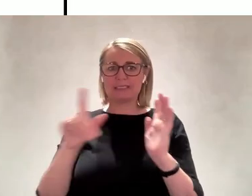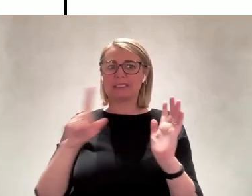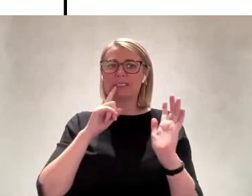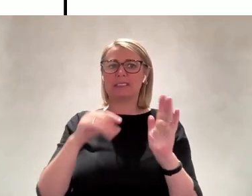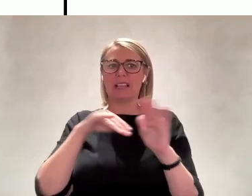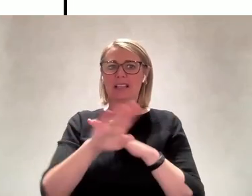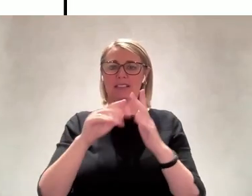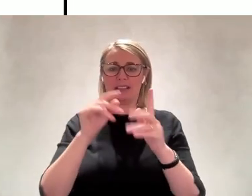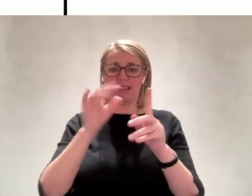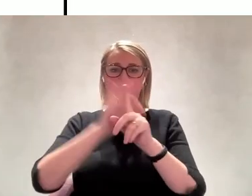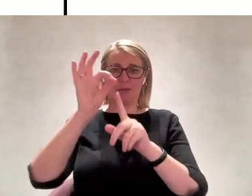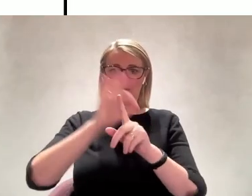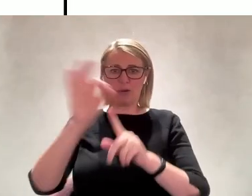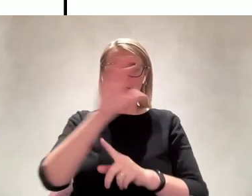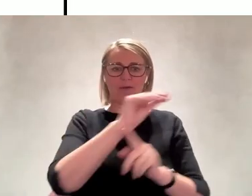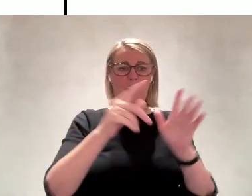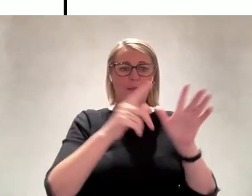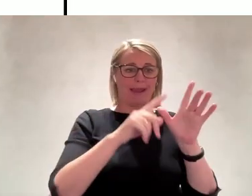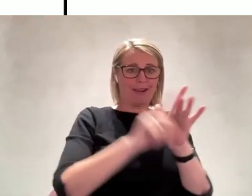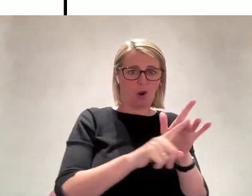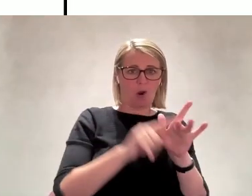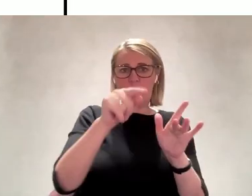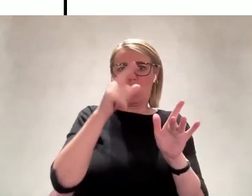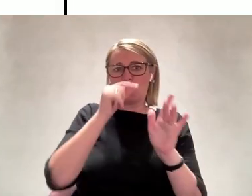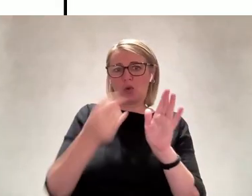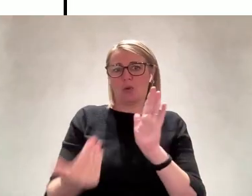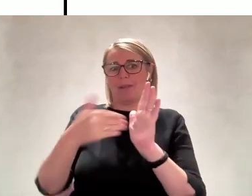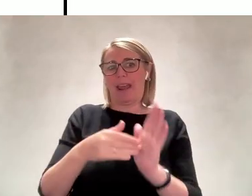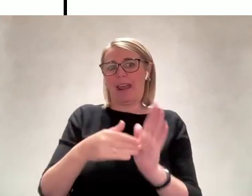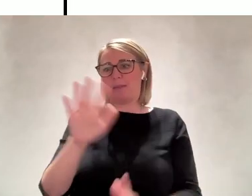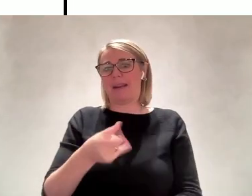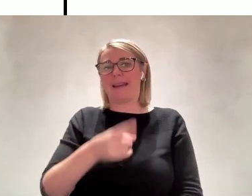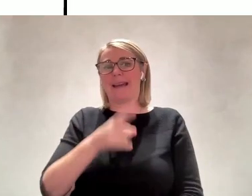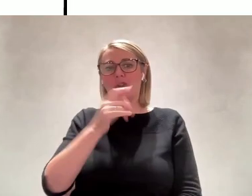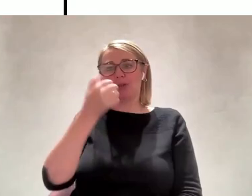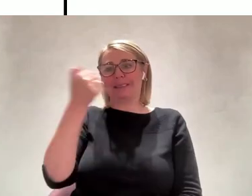the productivity improvements from AI could add about $116